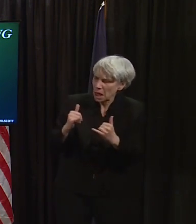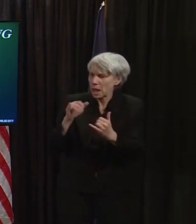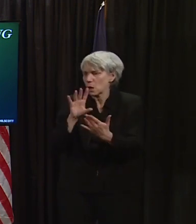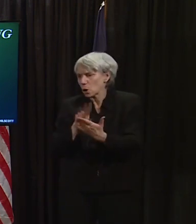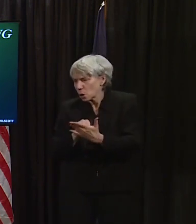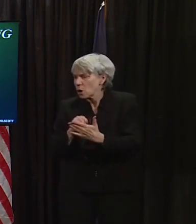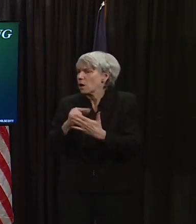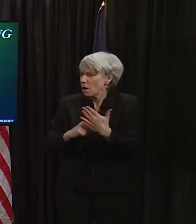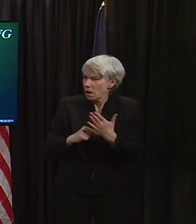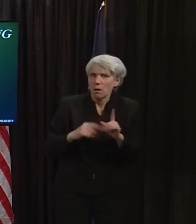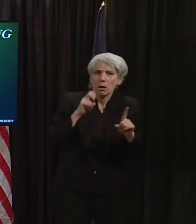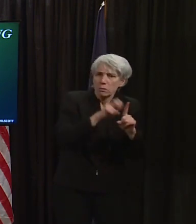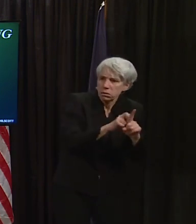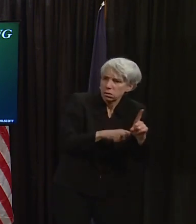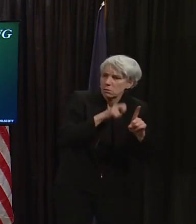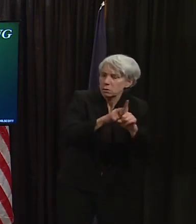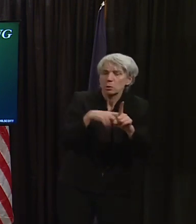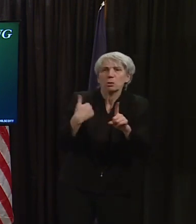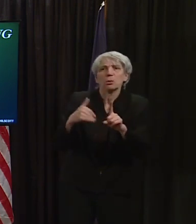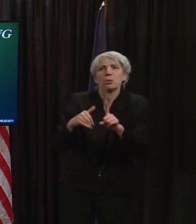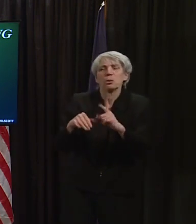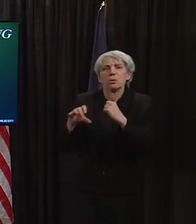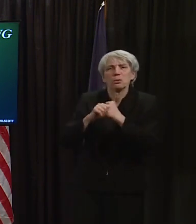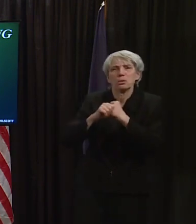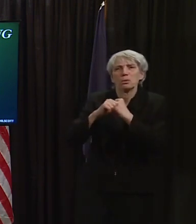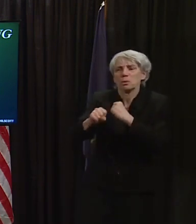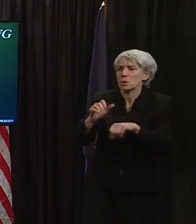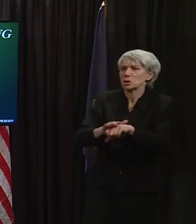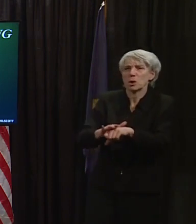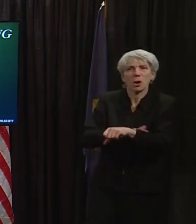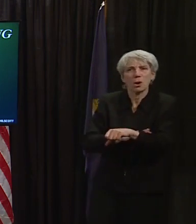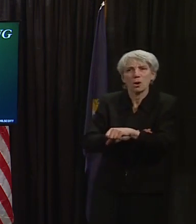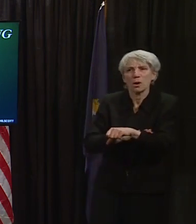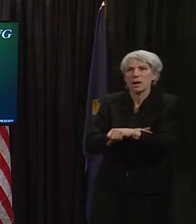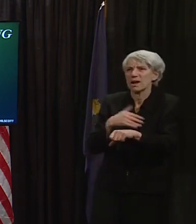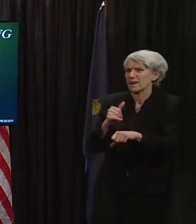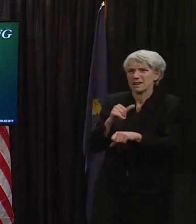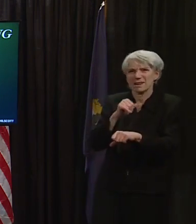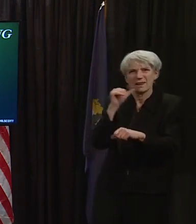accomplishes the essential task of notifying possible contacts. Once a